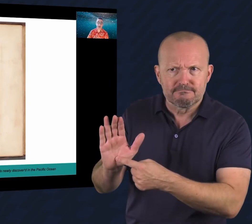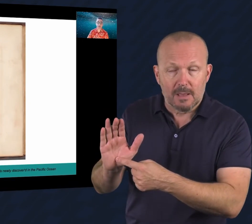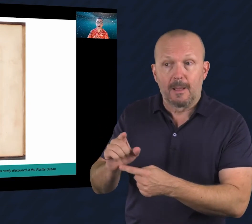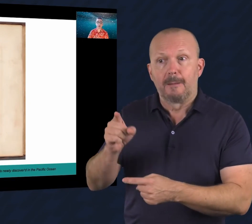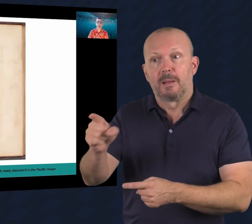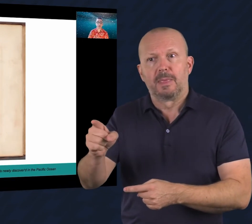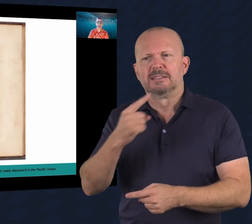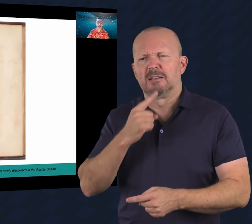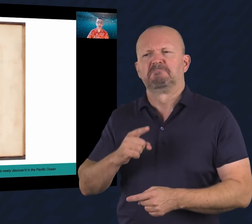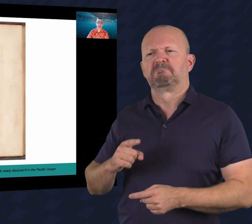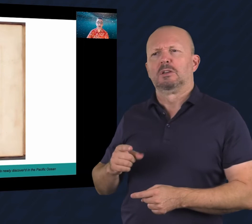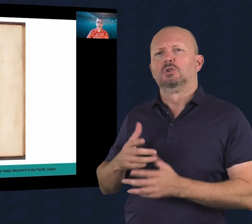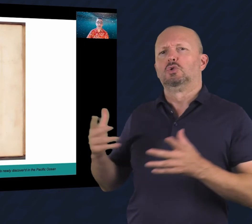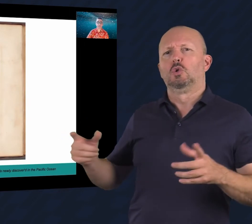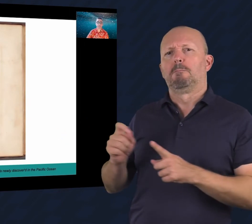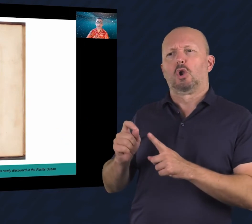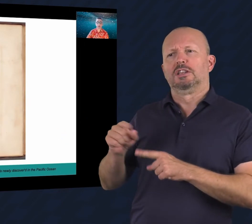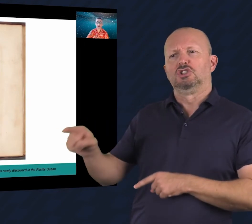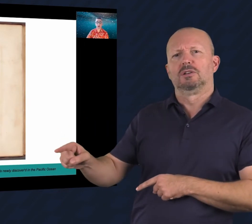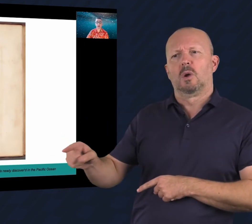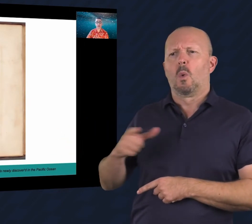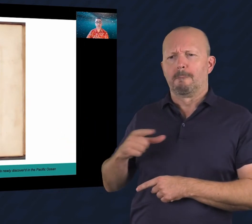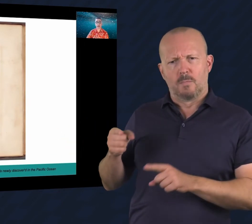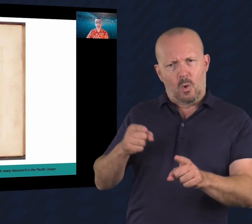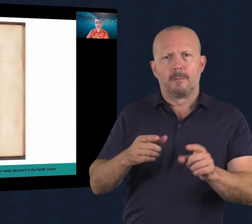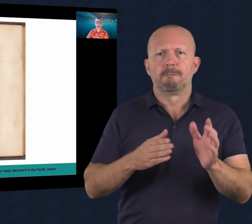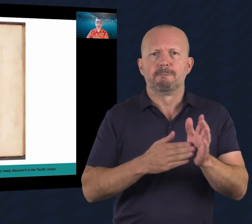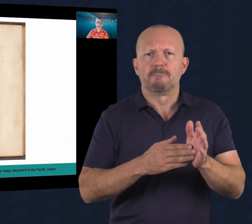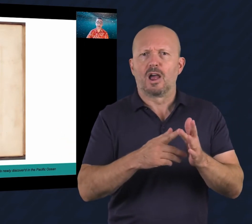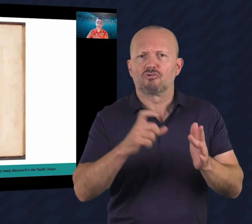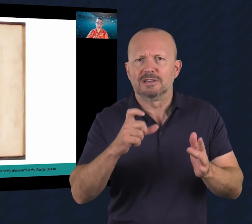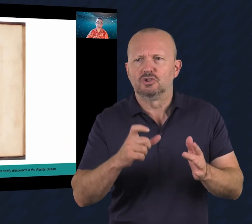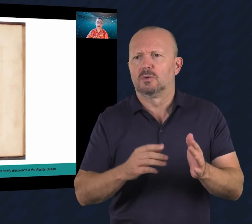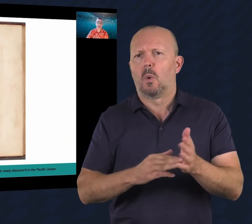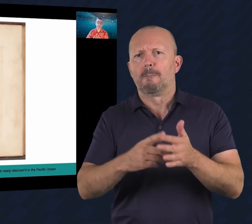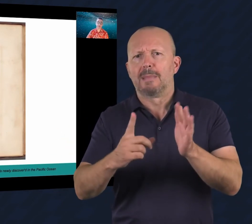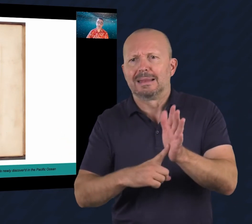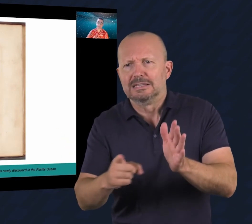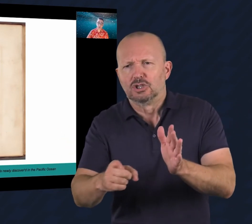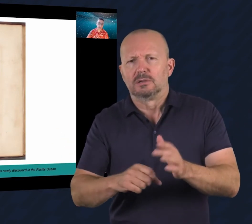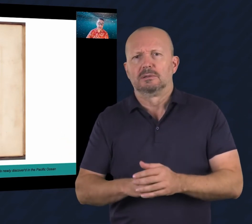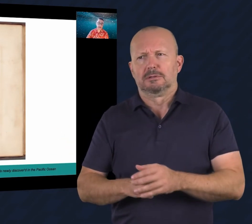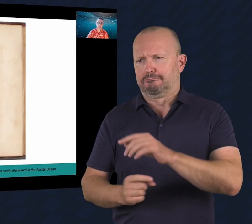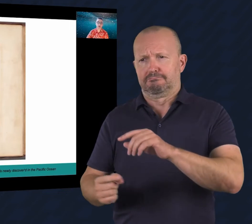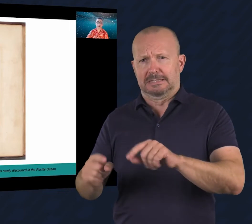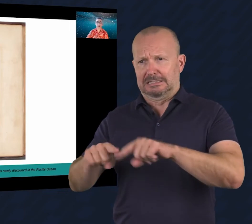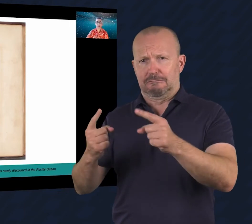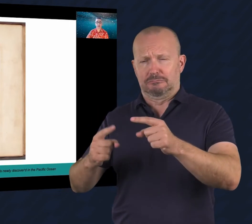by our Micronesian or Melanesian colleagues. One of them said plainly that it needed to be English, as problematic as that was,